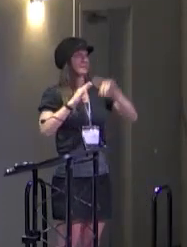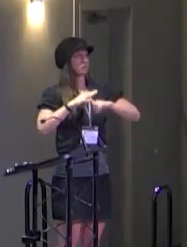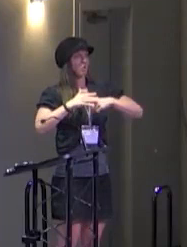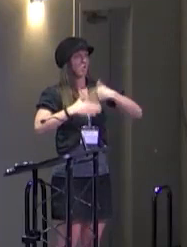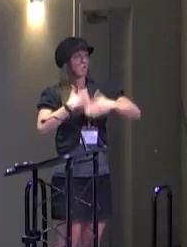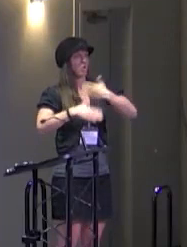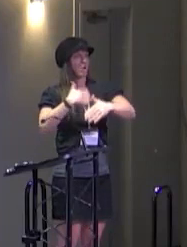I felt like we were moving at a snail's pace in some senses before we had this resource available.